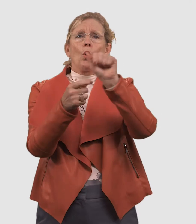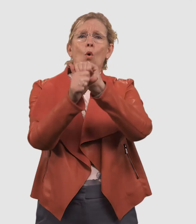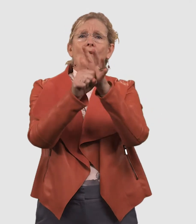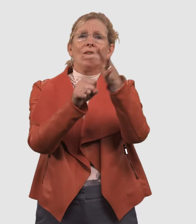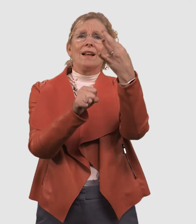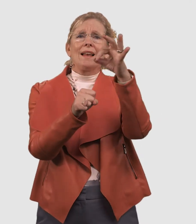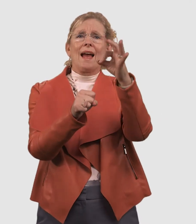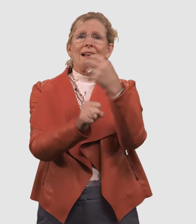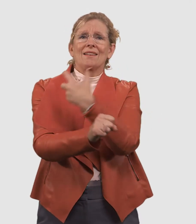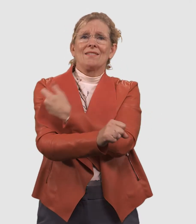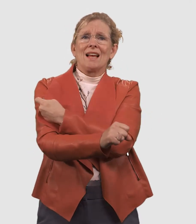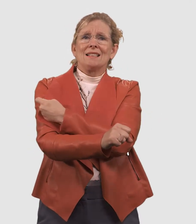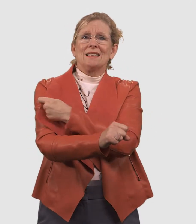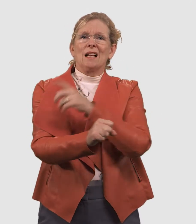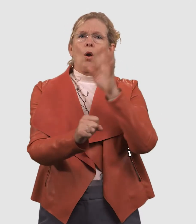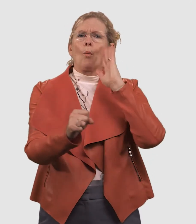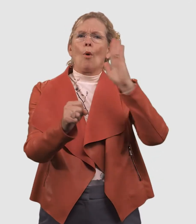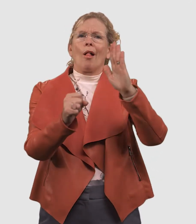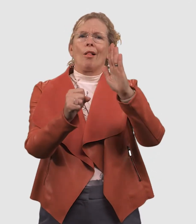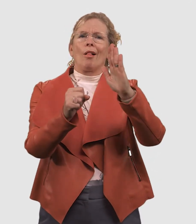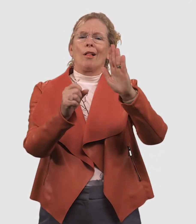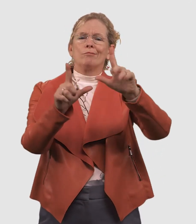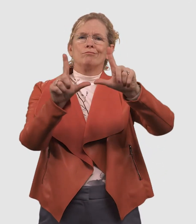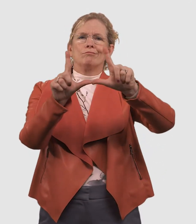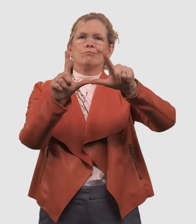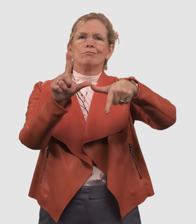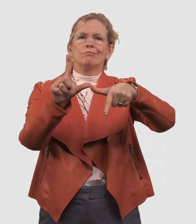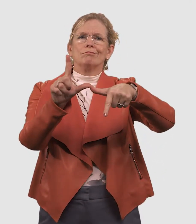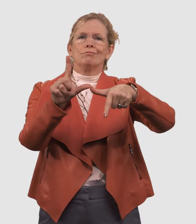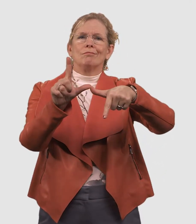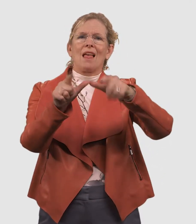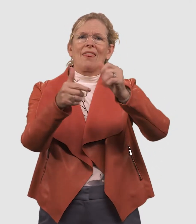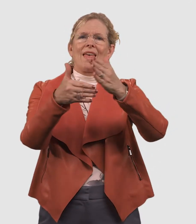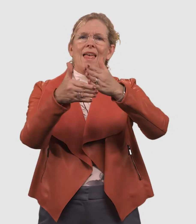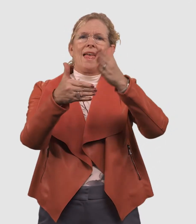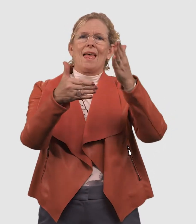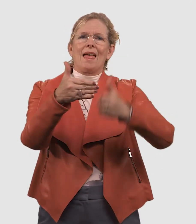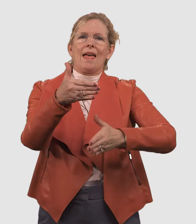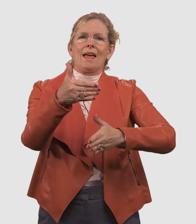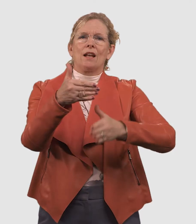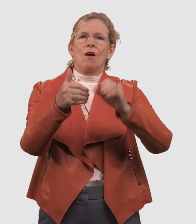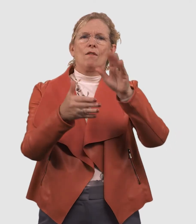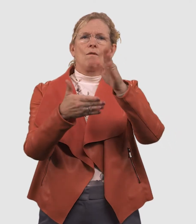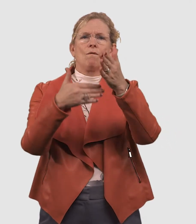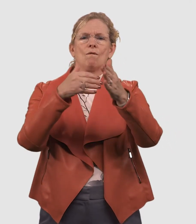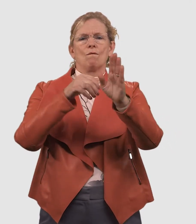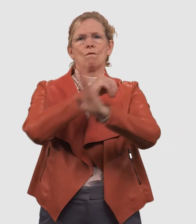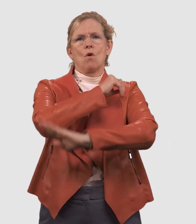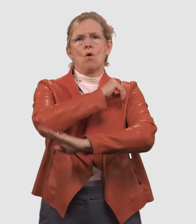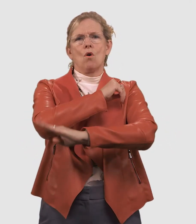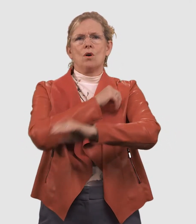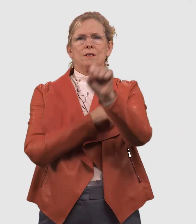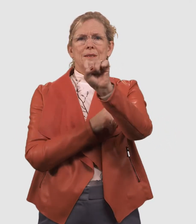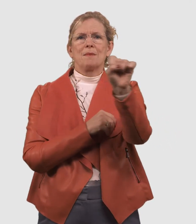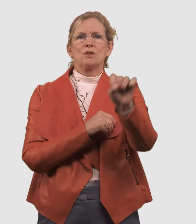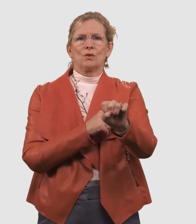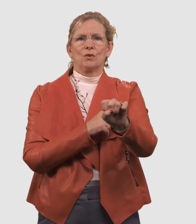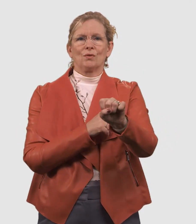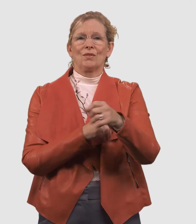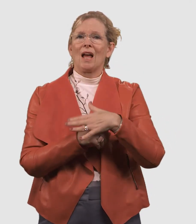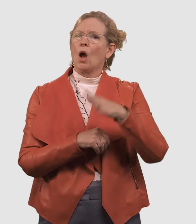Philosophical exemptions to the COVID 19 vaccine will expire at the end of the fall semester,